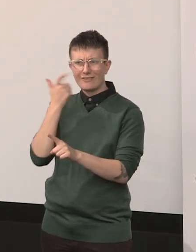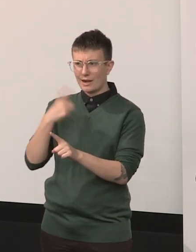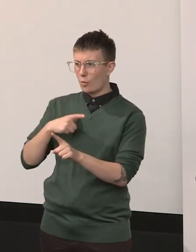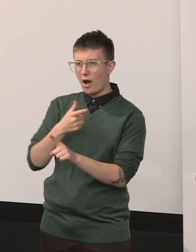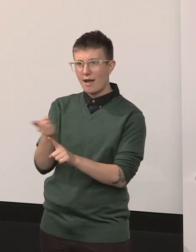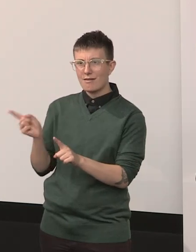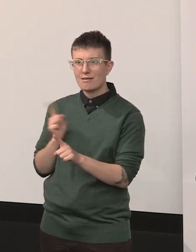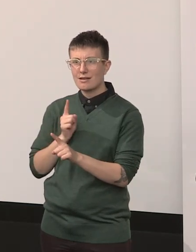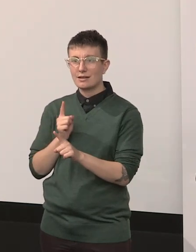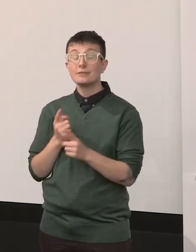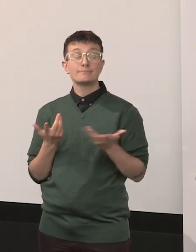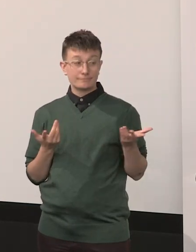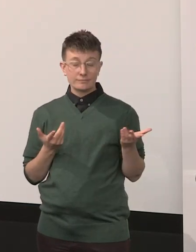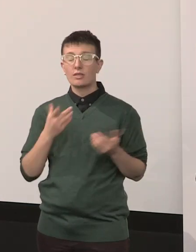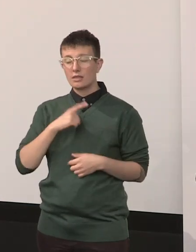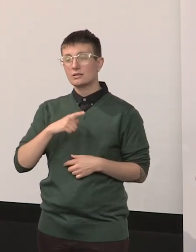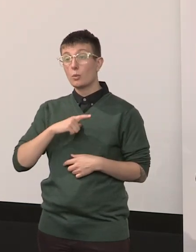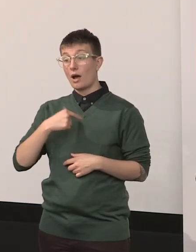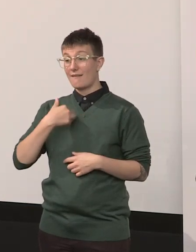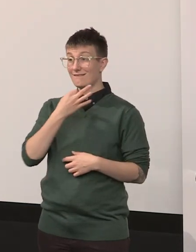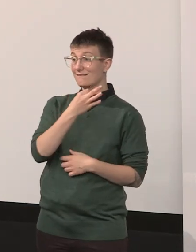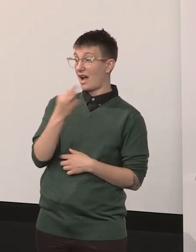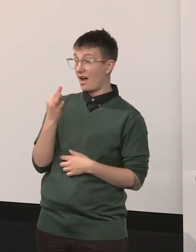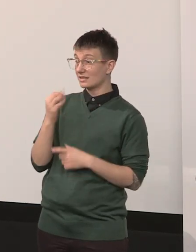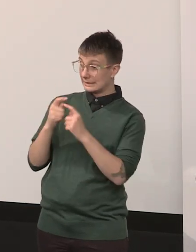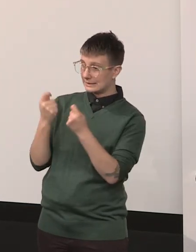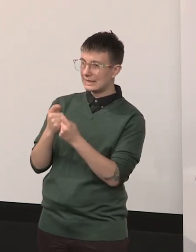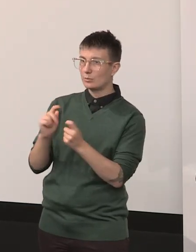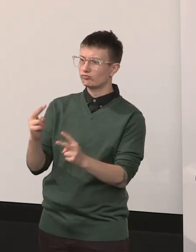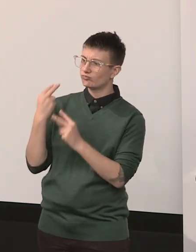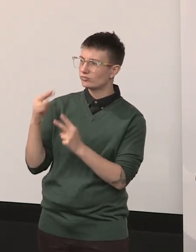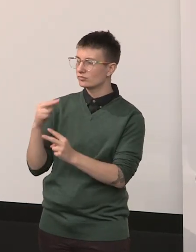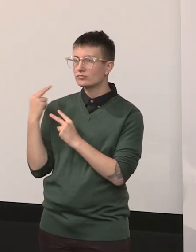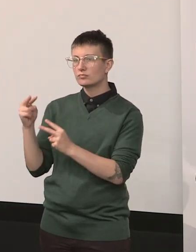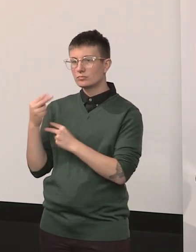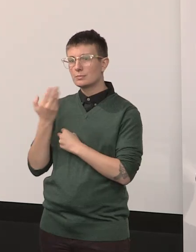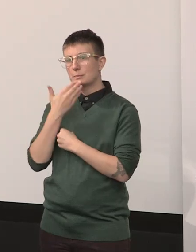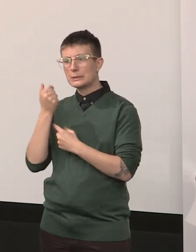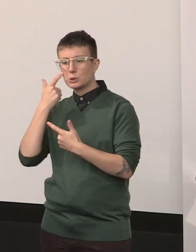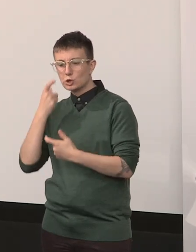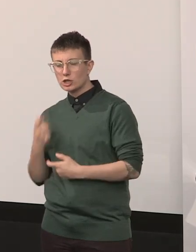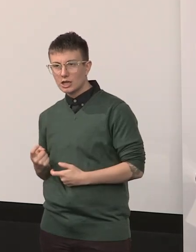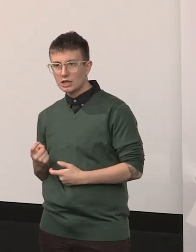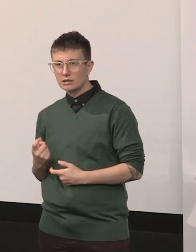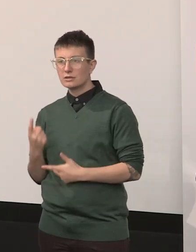tally, making sure the directives and protocols put in place by you haven't been followed? That's